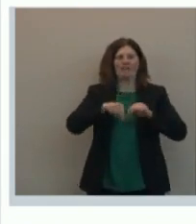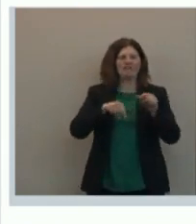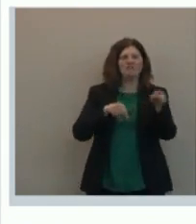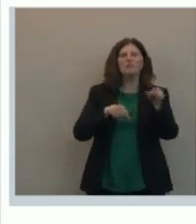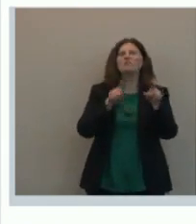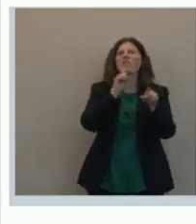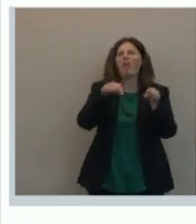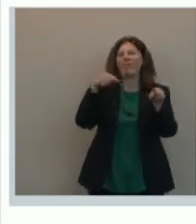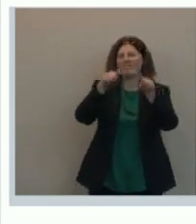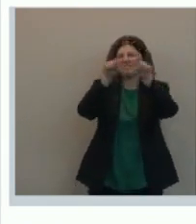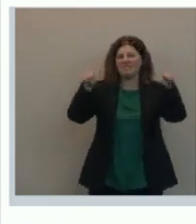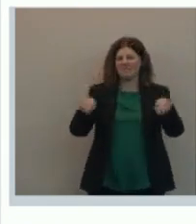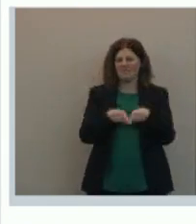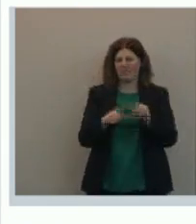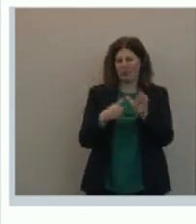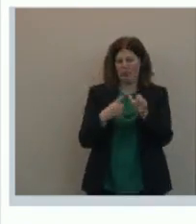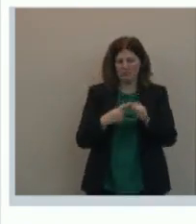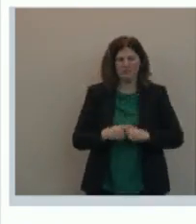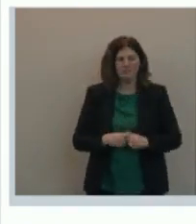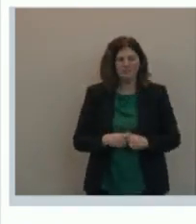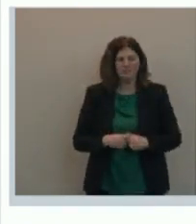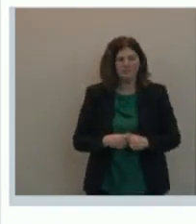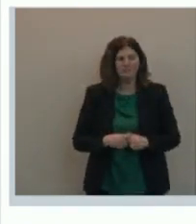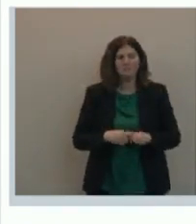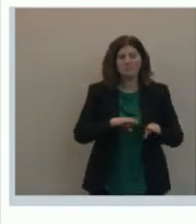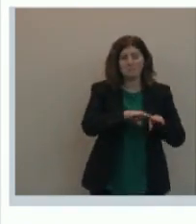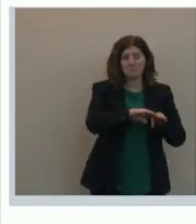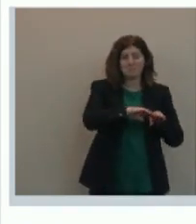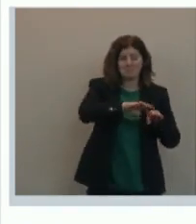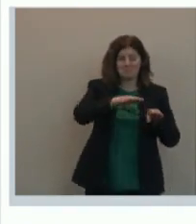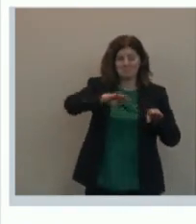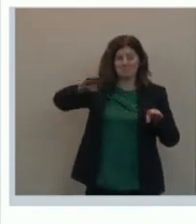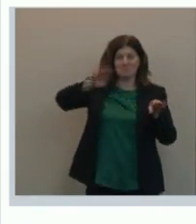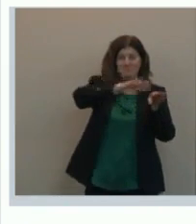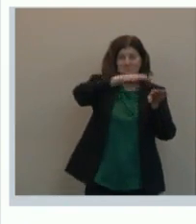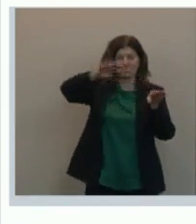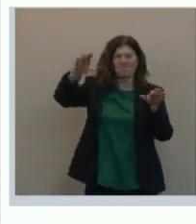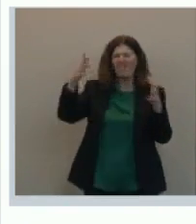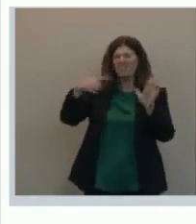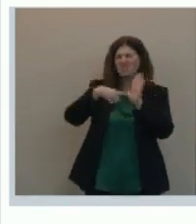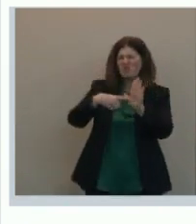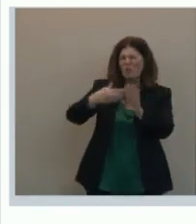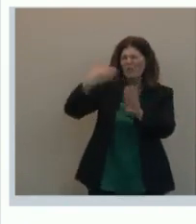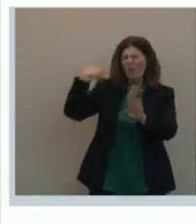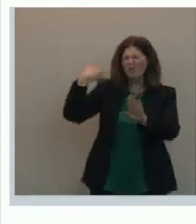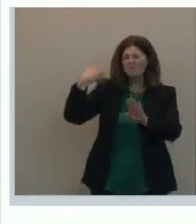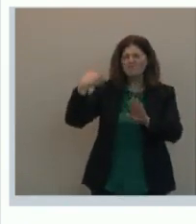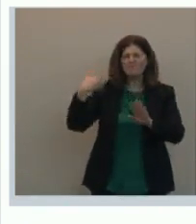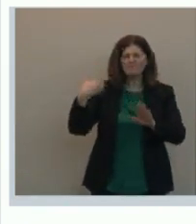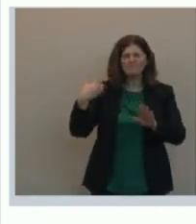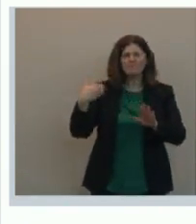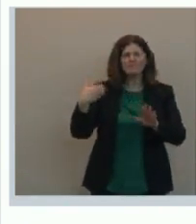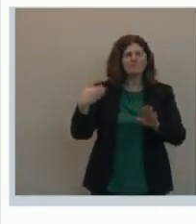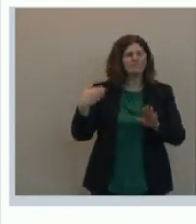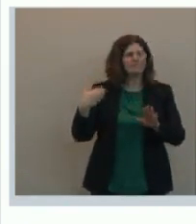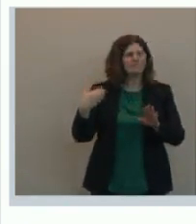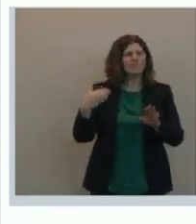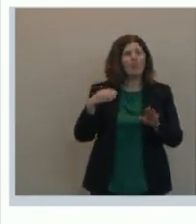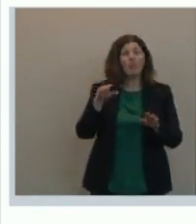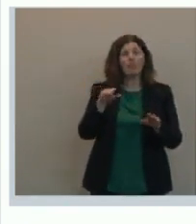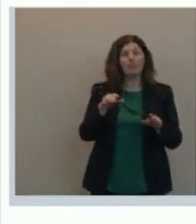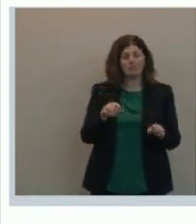ON THE NEXT SLIDE, YOU WILL BE ABLE TO SEE THE DEATHS THROUGH -- I’M SORRY, LET ME DO THIS SLIDE FIRST.